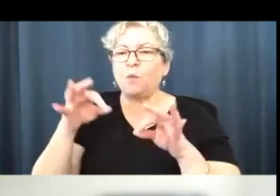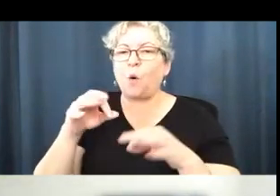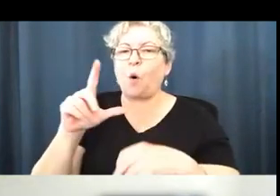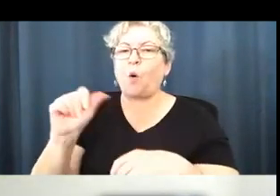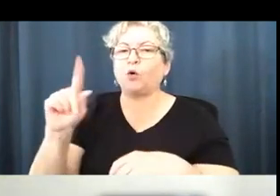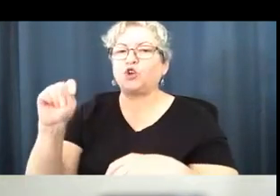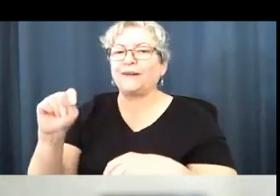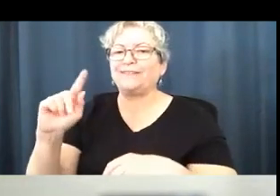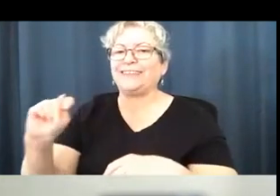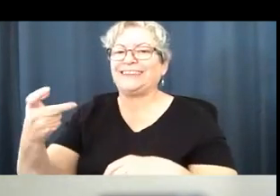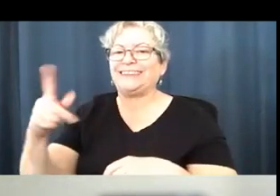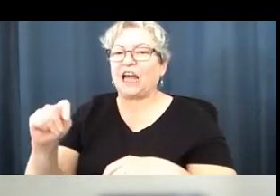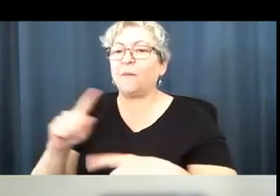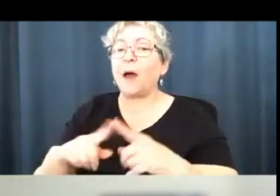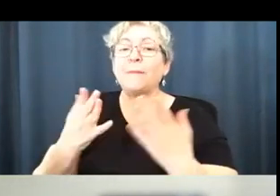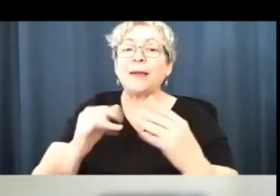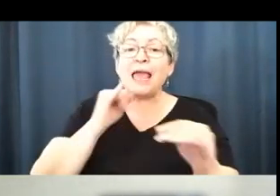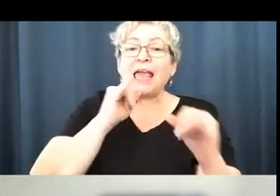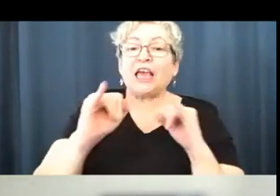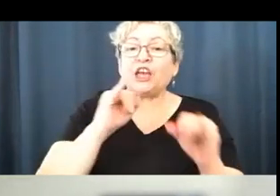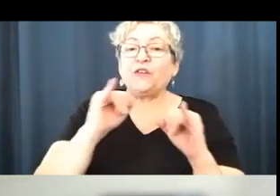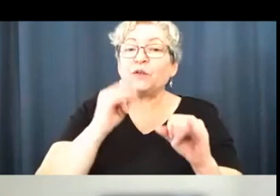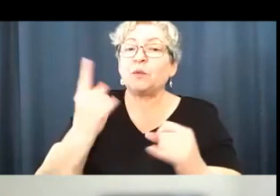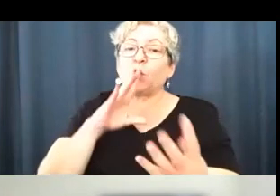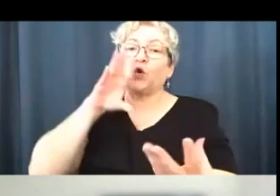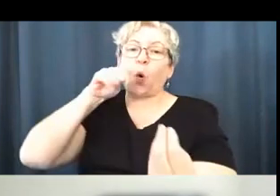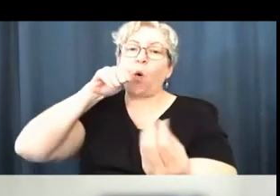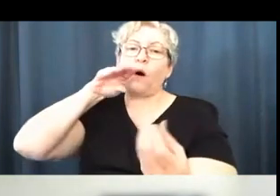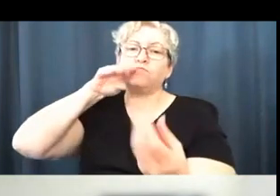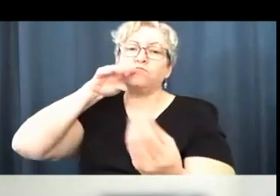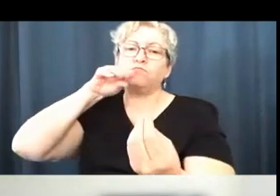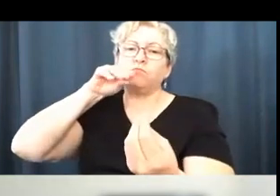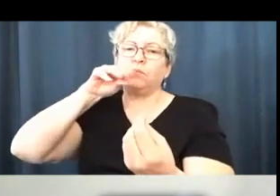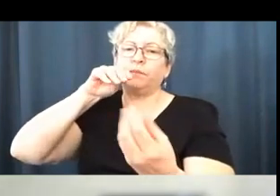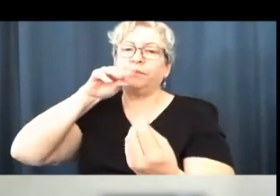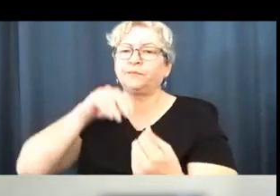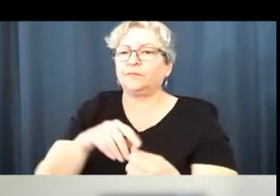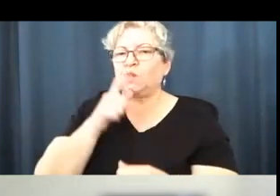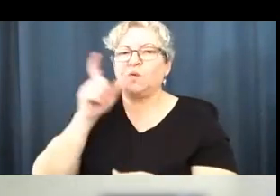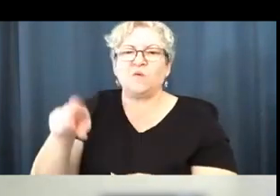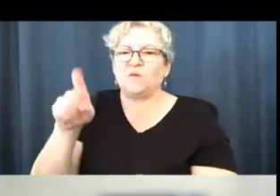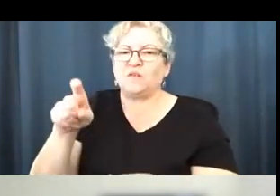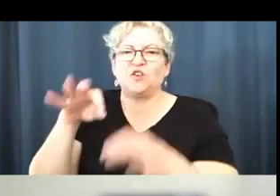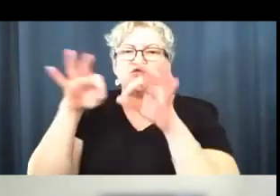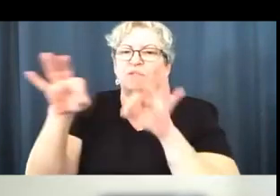Something where it's like an interview, or somebody's just talking and you don't need descriptive video for that, right?